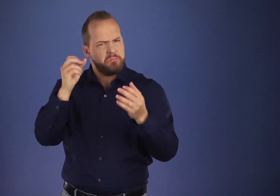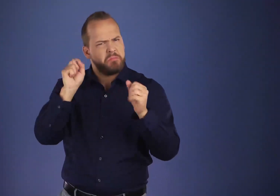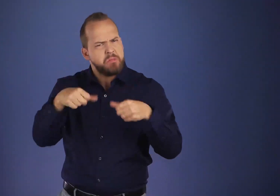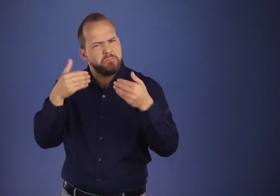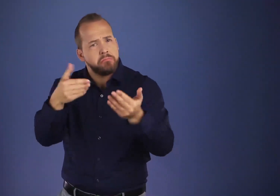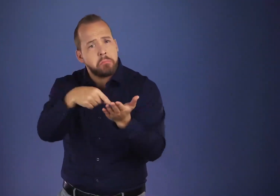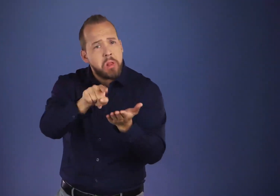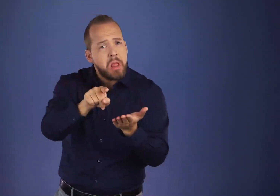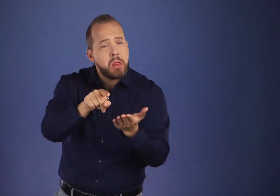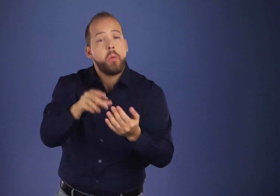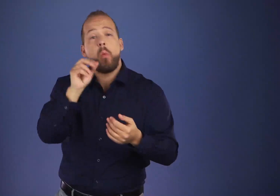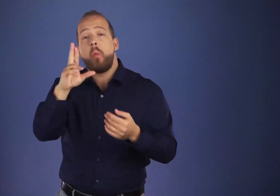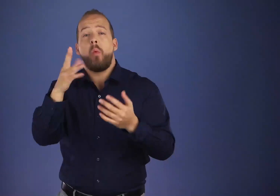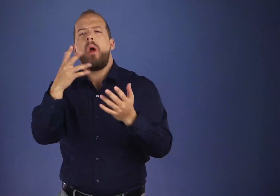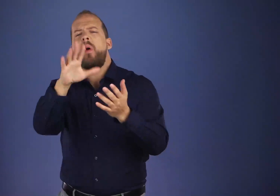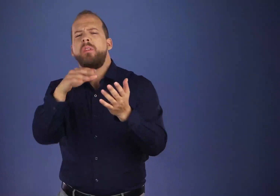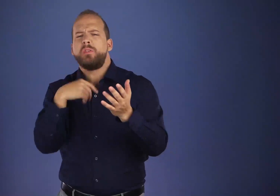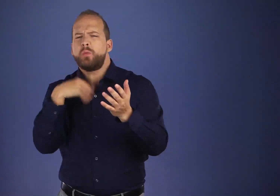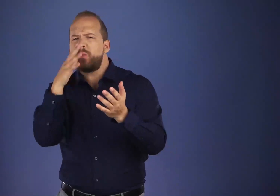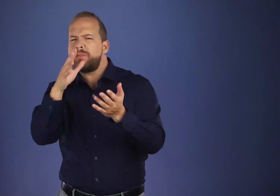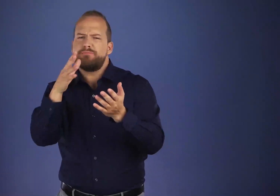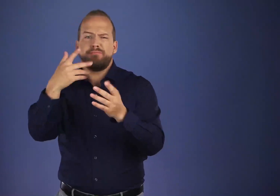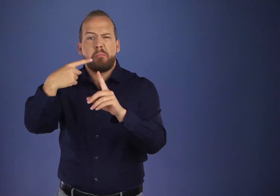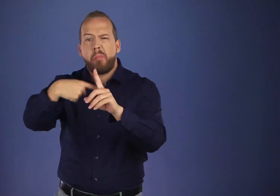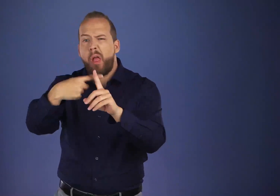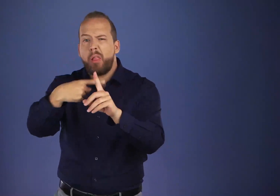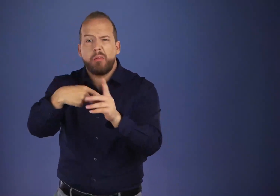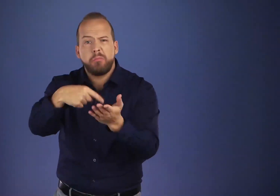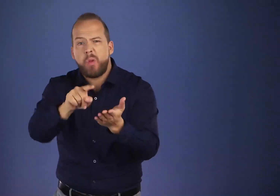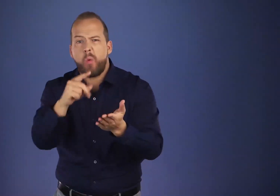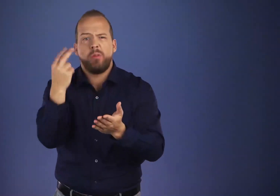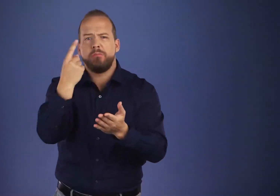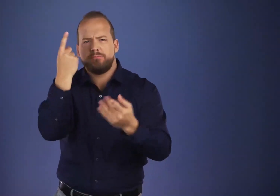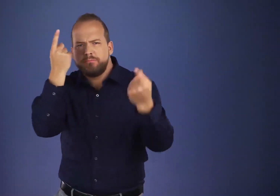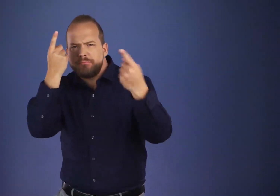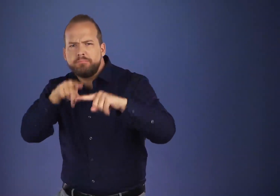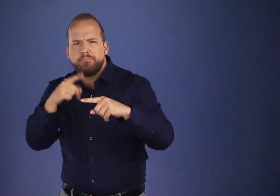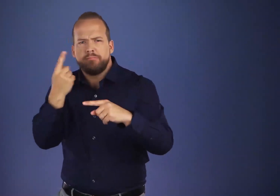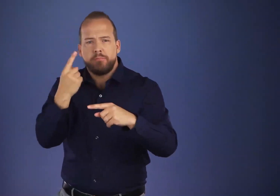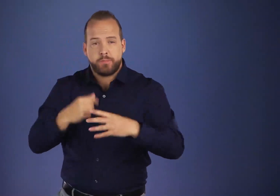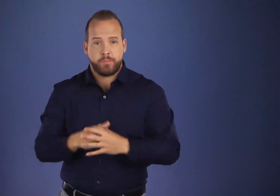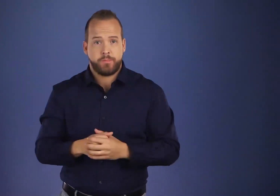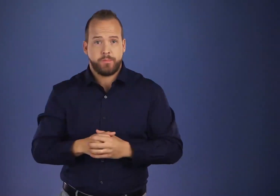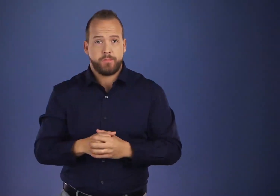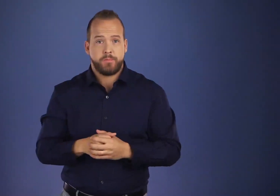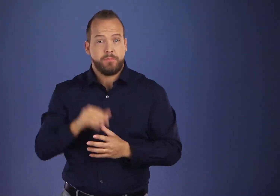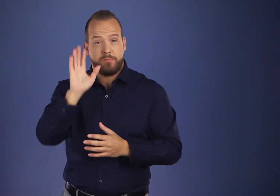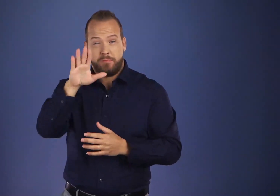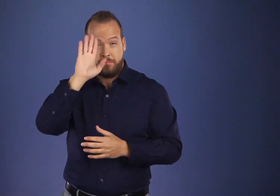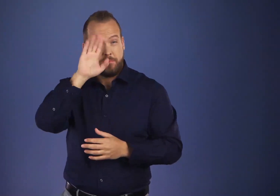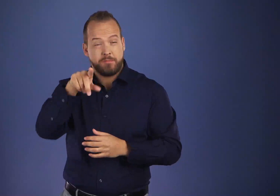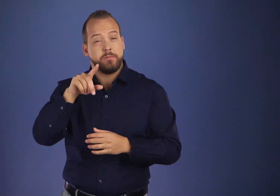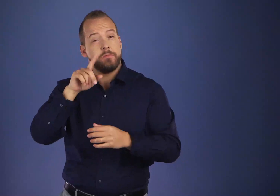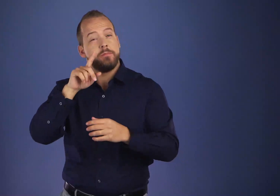We can pay, or promise to pay, whatever obligations, financial or otherwise, we owe.